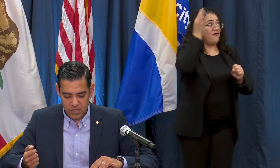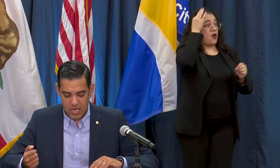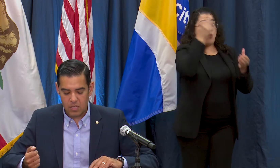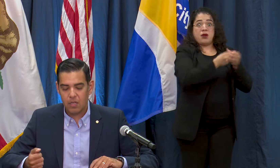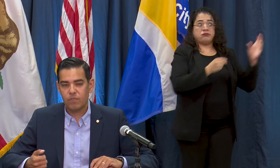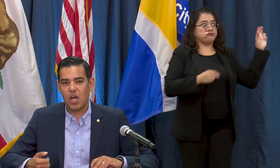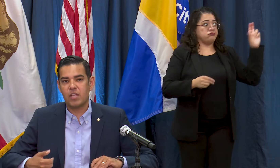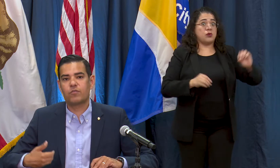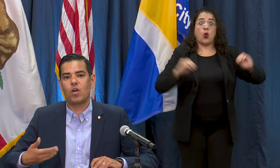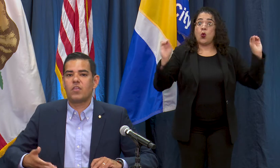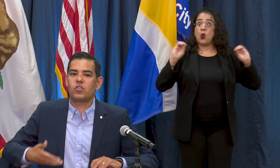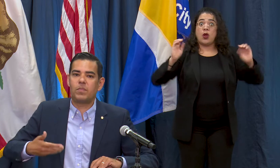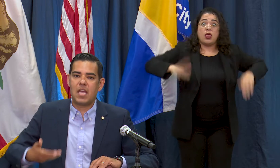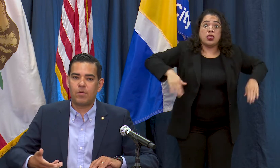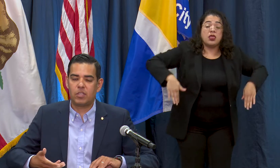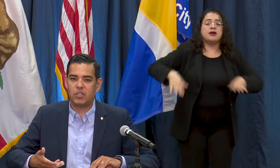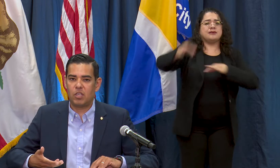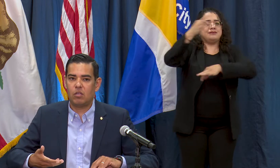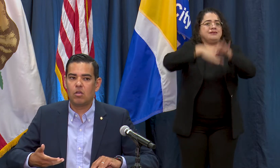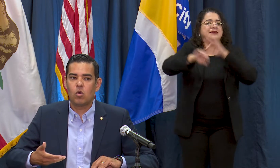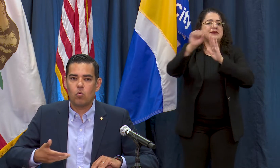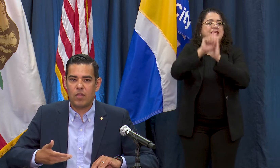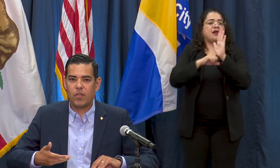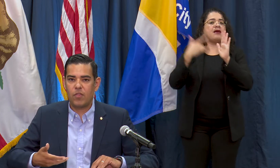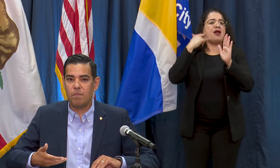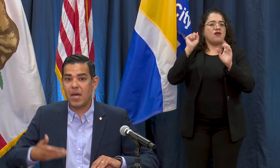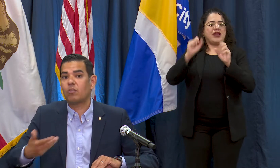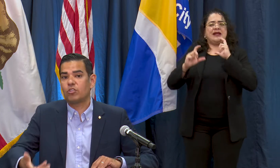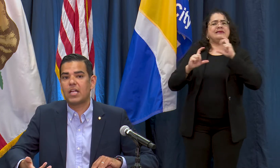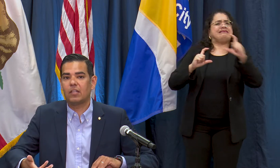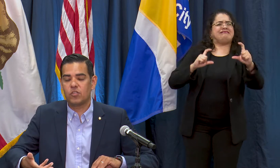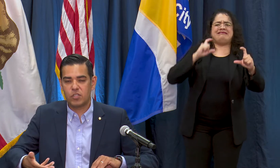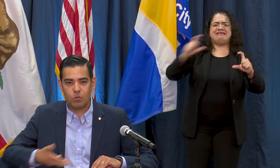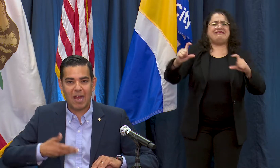state is for us to be able to deal with the medical challenges that we're having